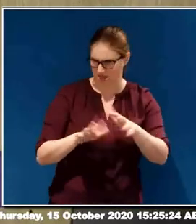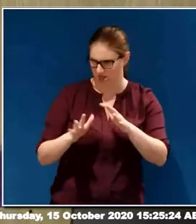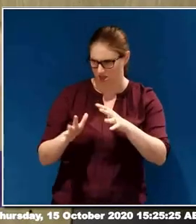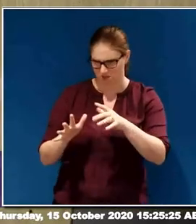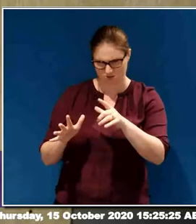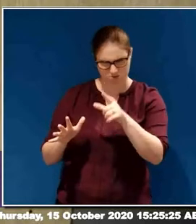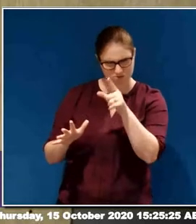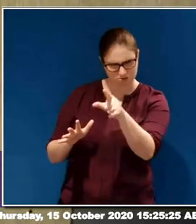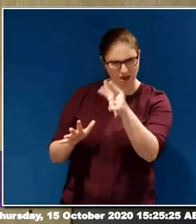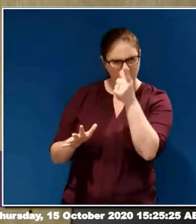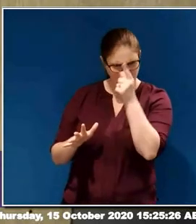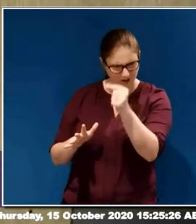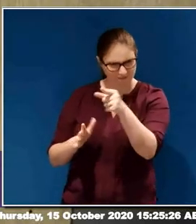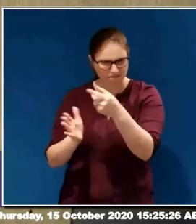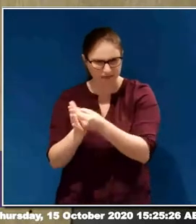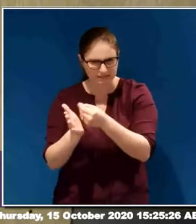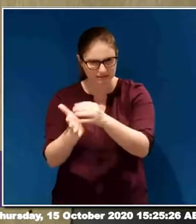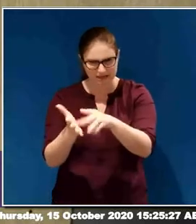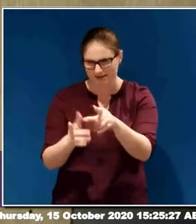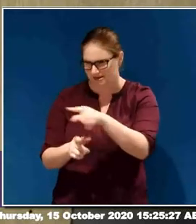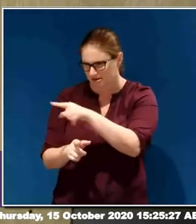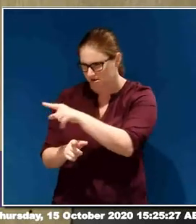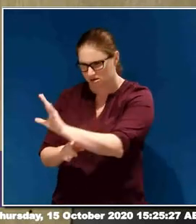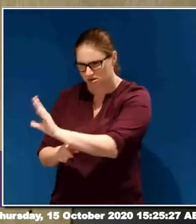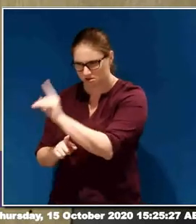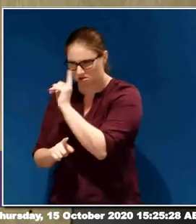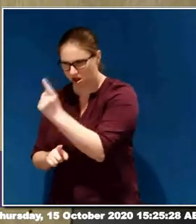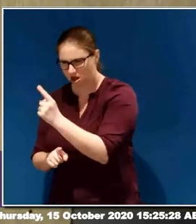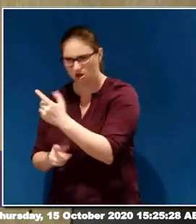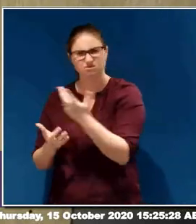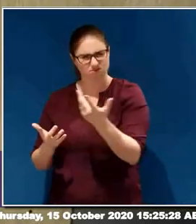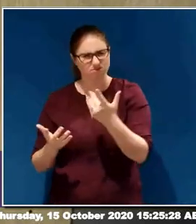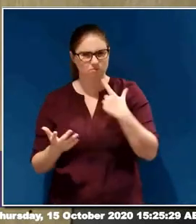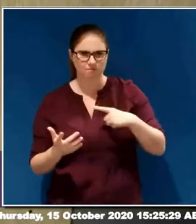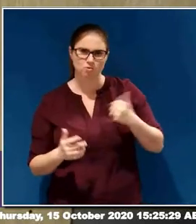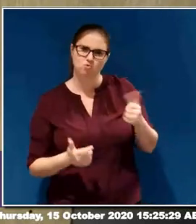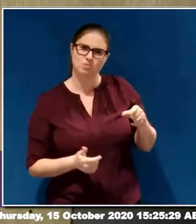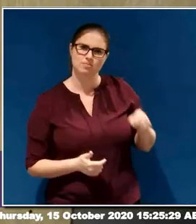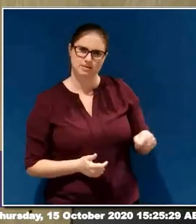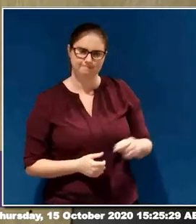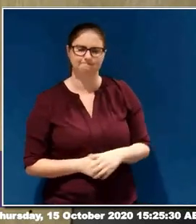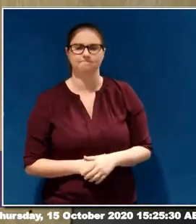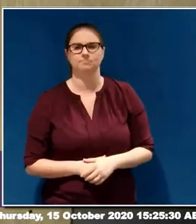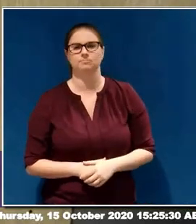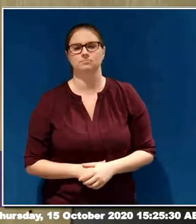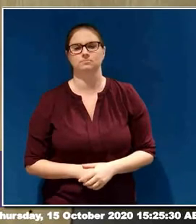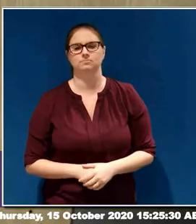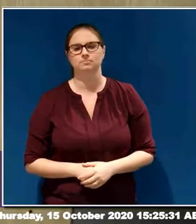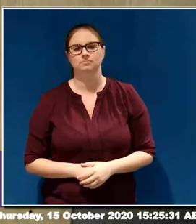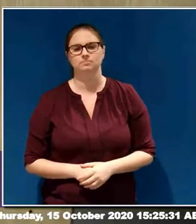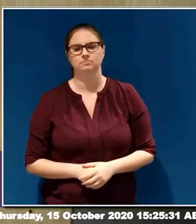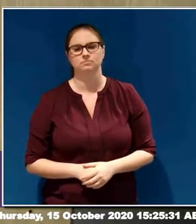You heard earlier about funding that doesn't need all of that where it's